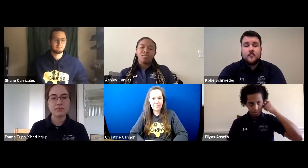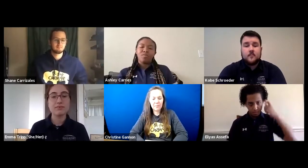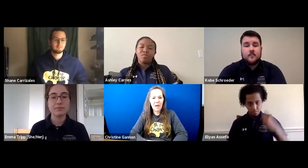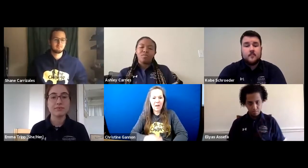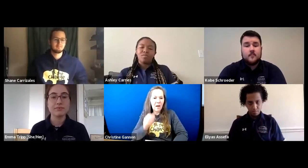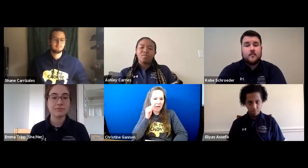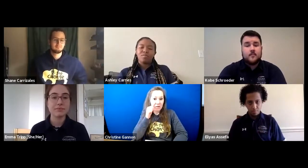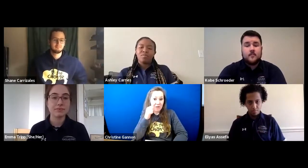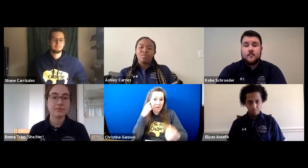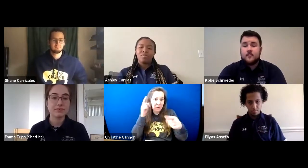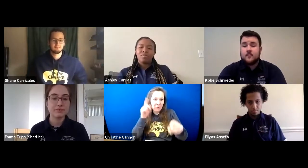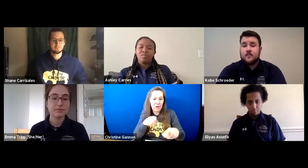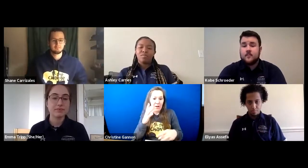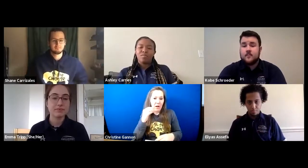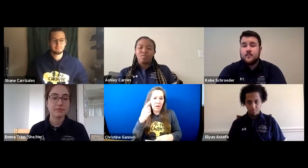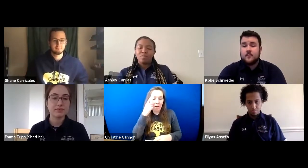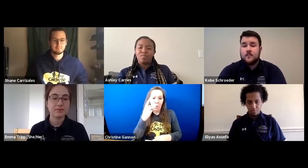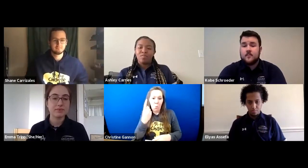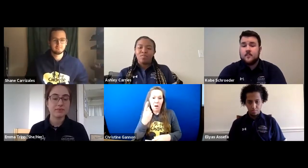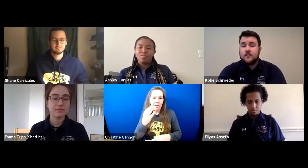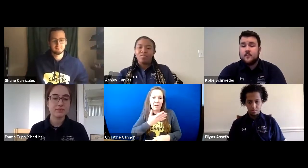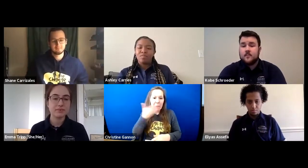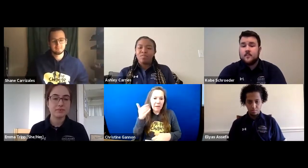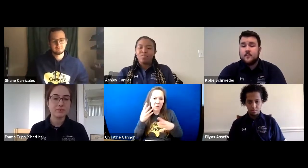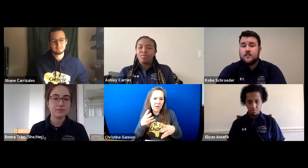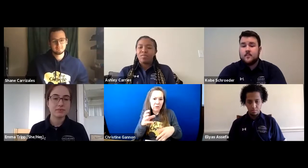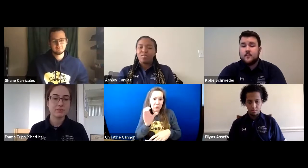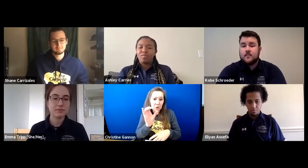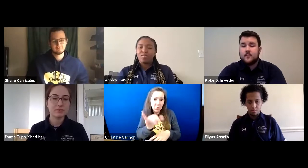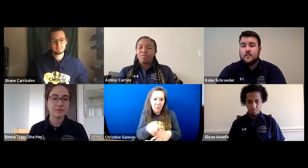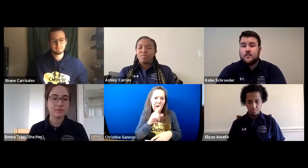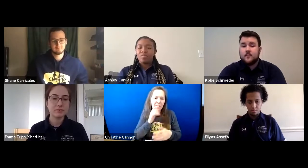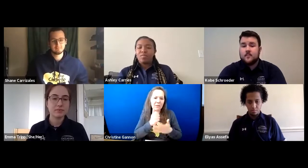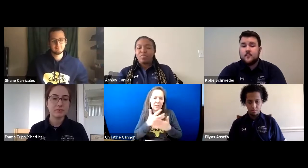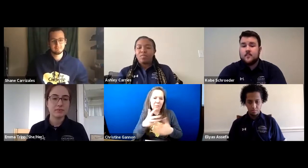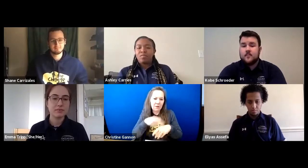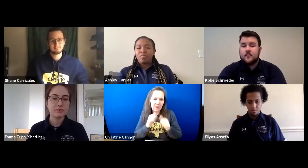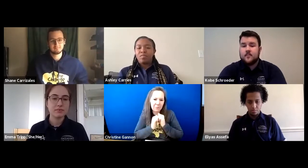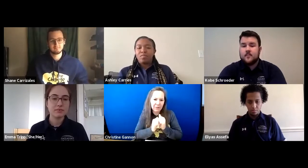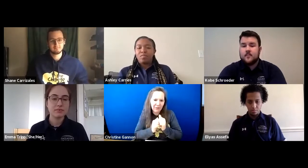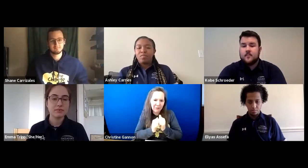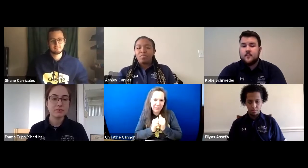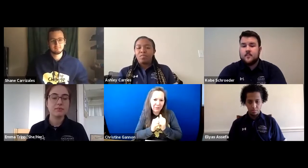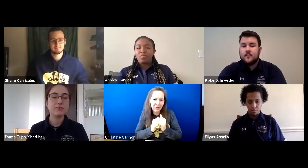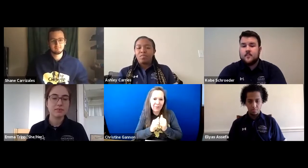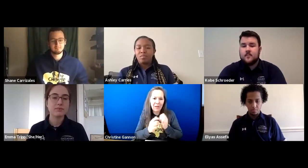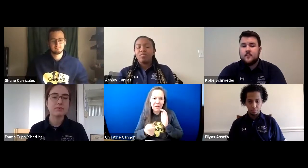>Ashley, I agree. I think one of the best ways to do that is to spend time together.